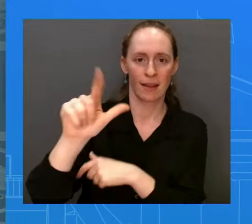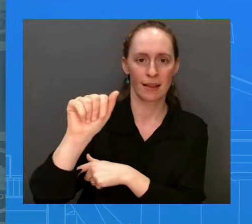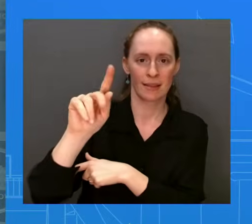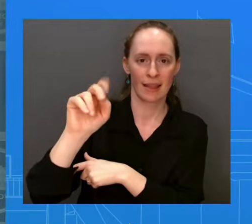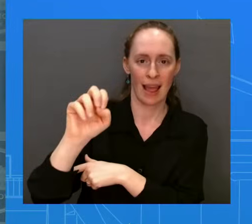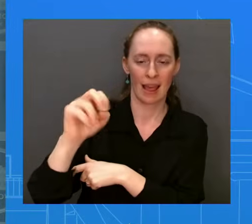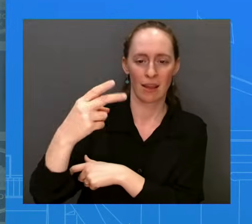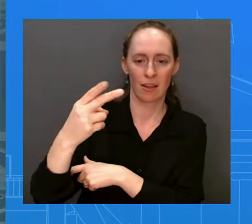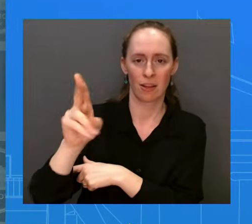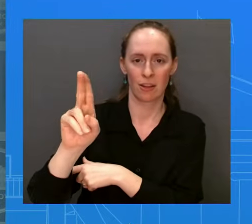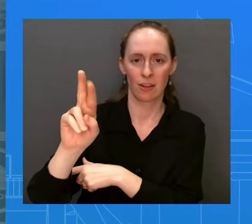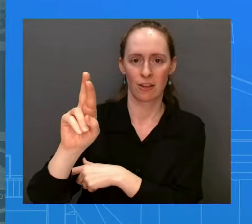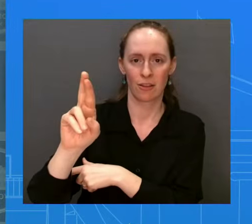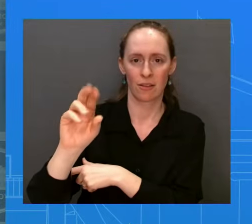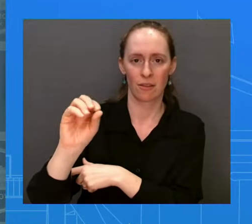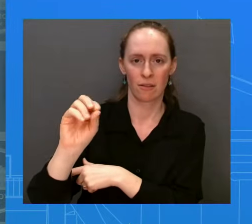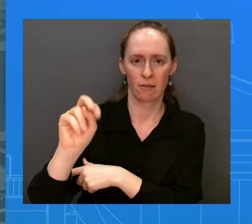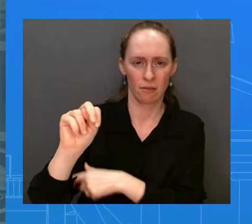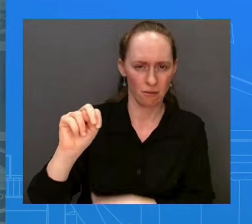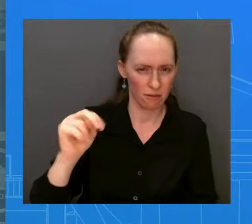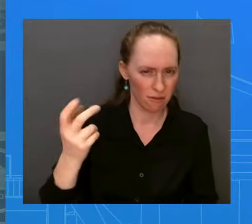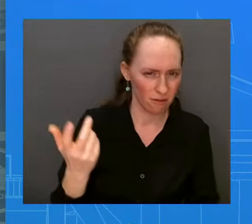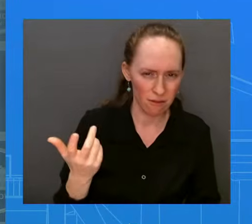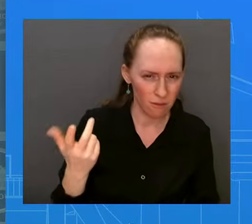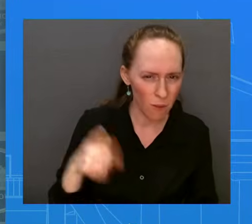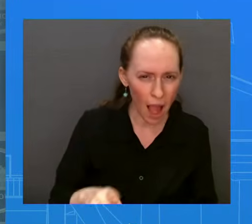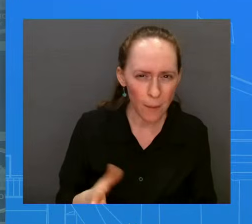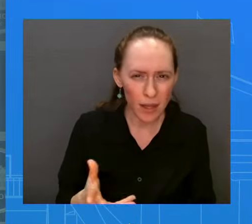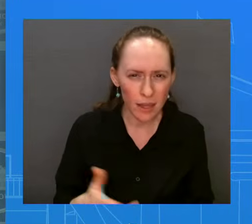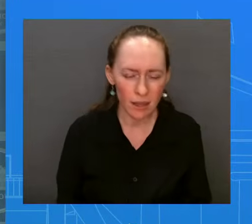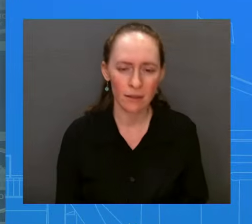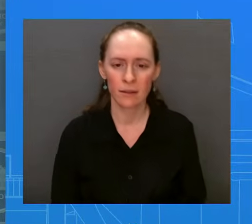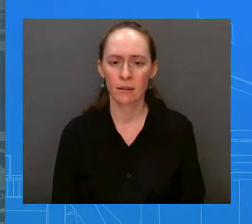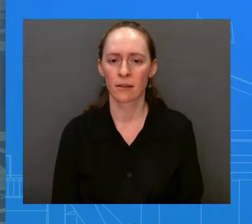He was kept constantly informed by his national security team